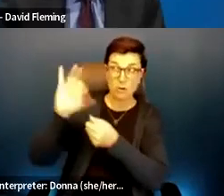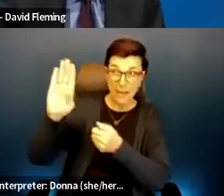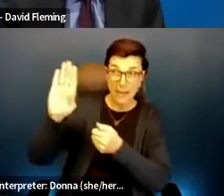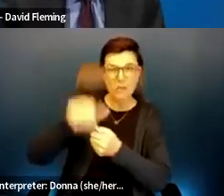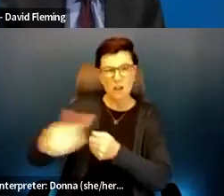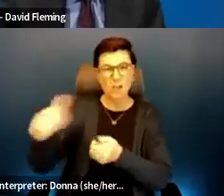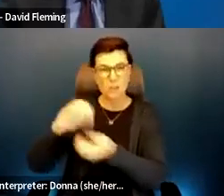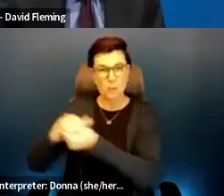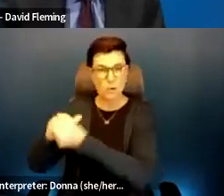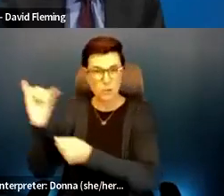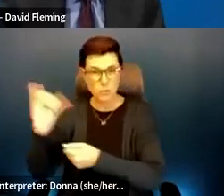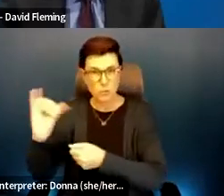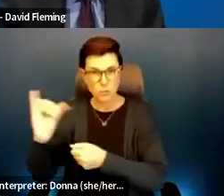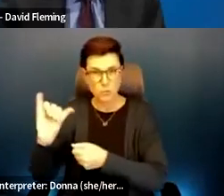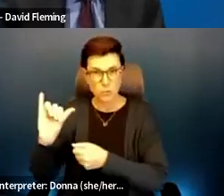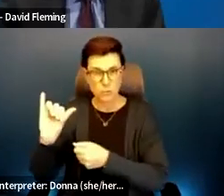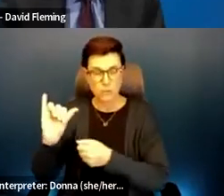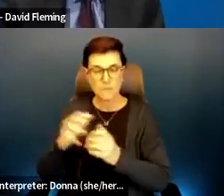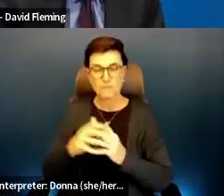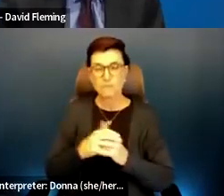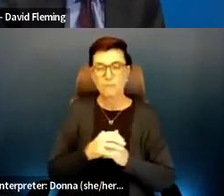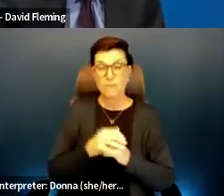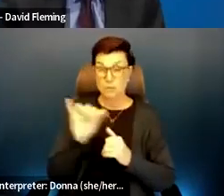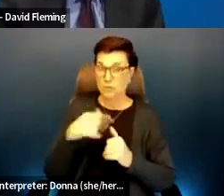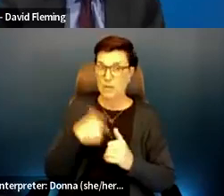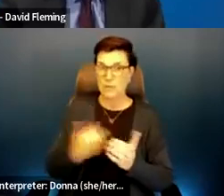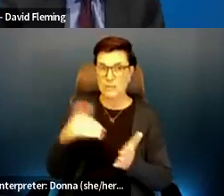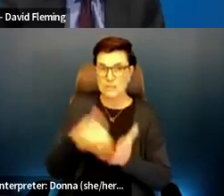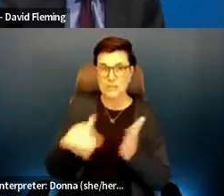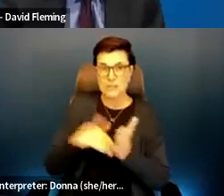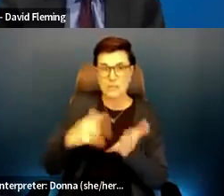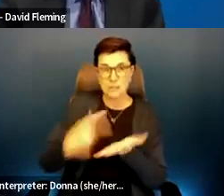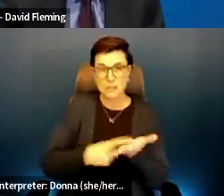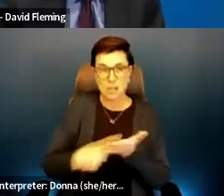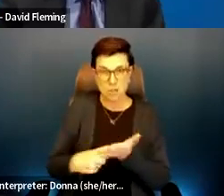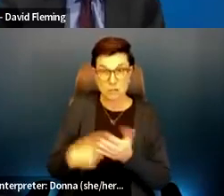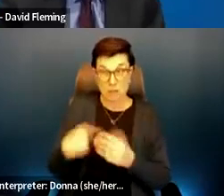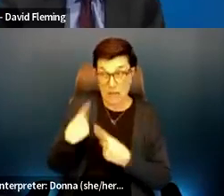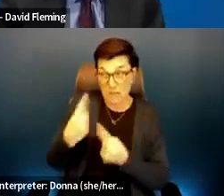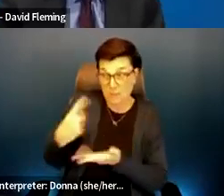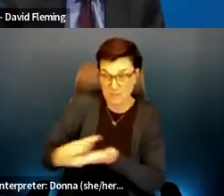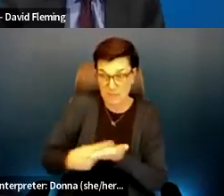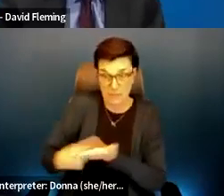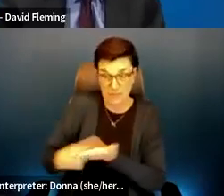So these are definitely discussions that are underway, and we have heard that loud and clear through some